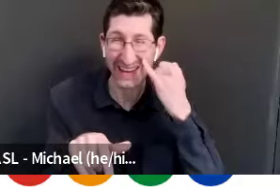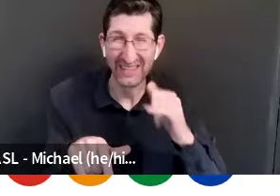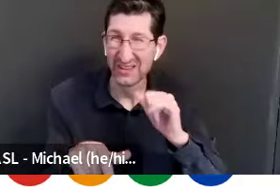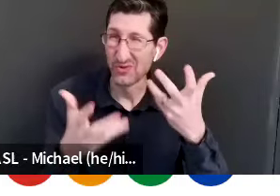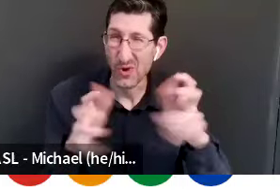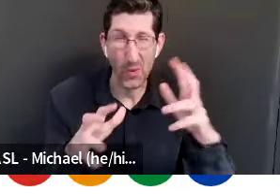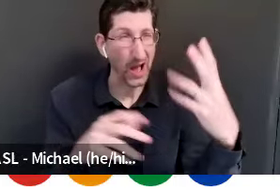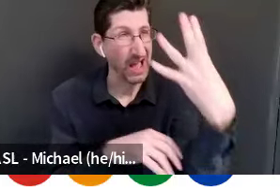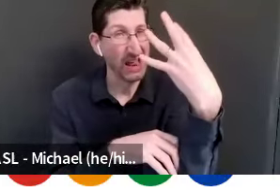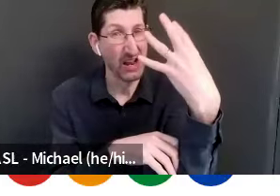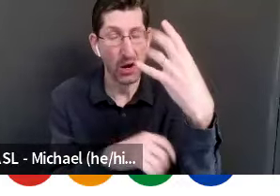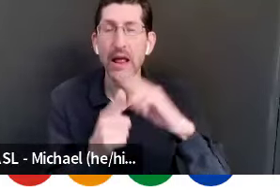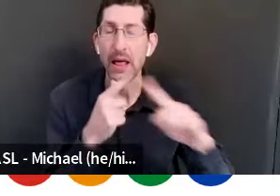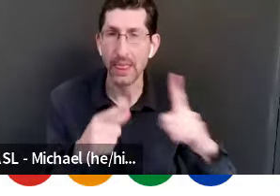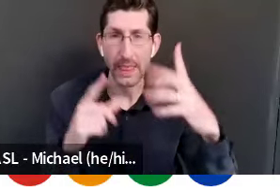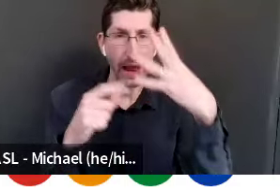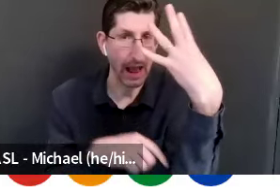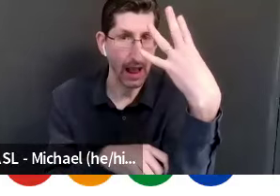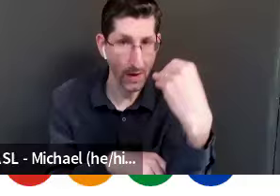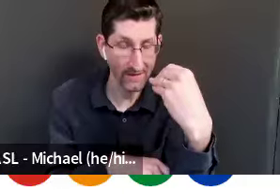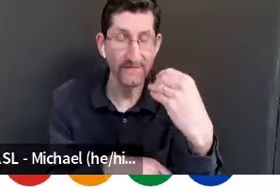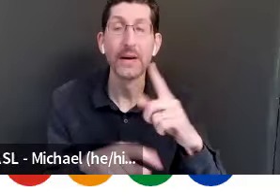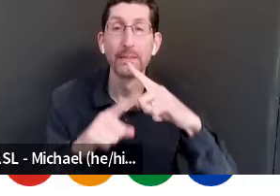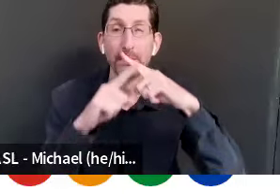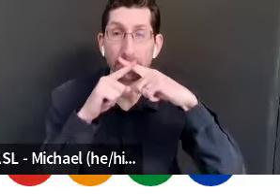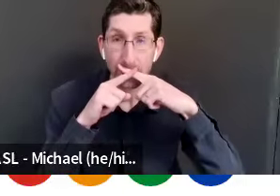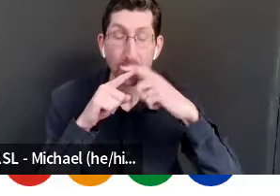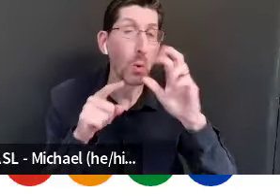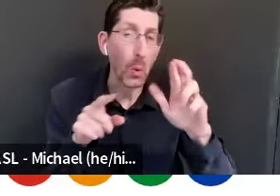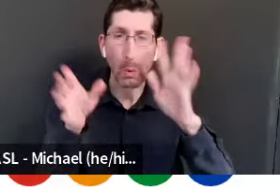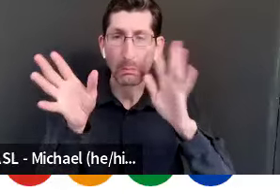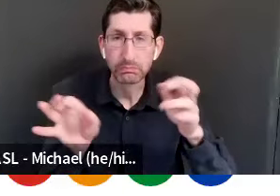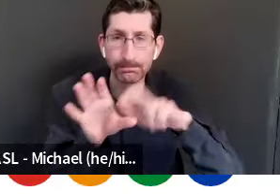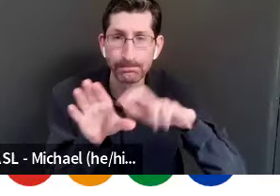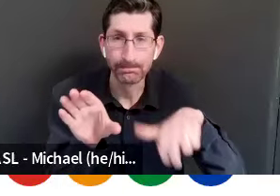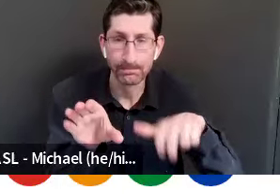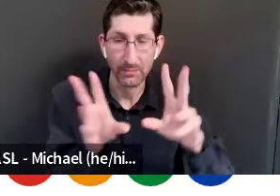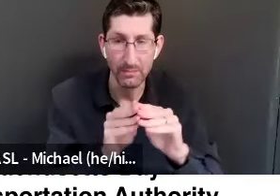PAYMENT IN A RECORDED EVENT. IF YOU ARE NOT COMFORTABLE BEING